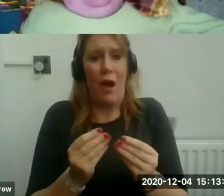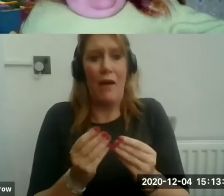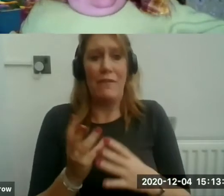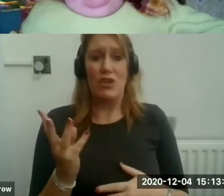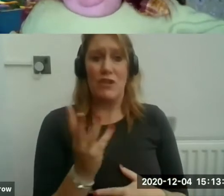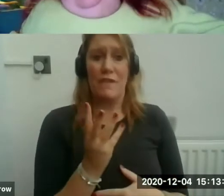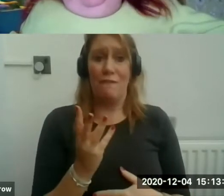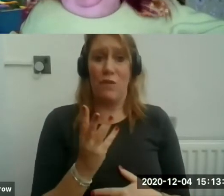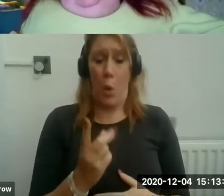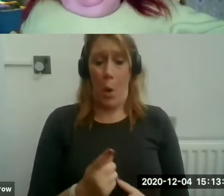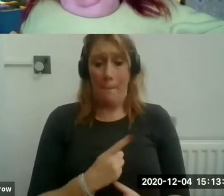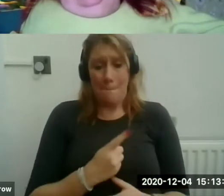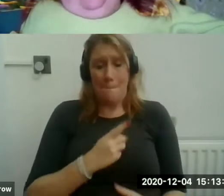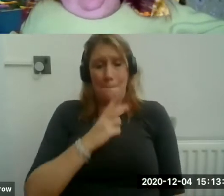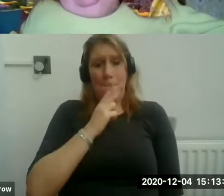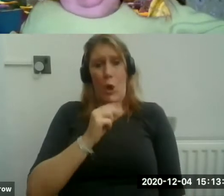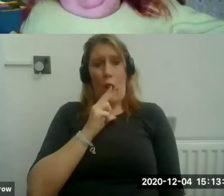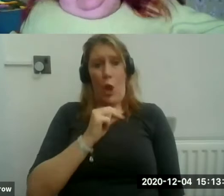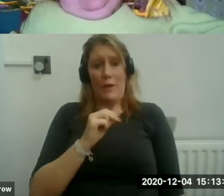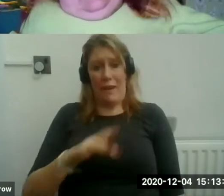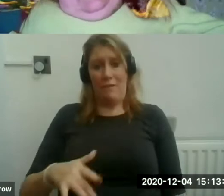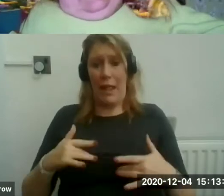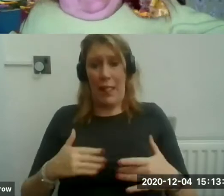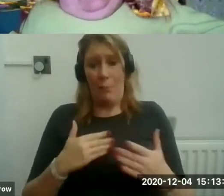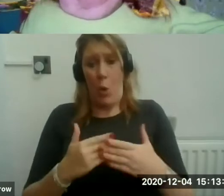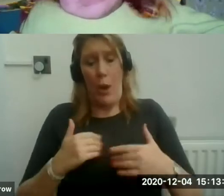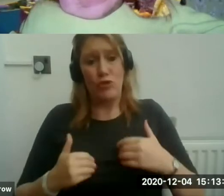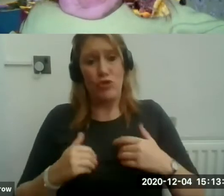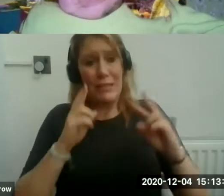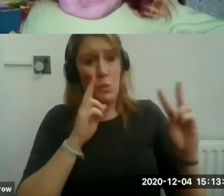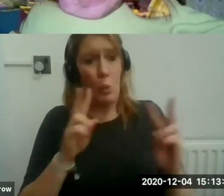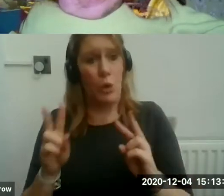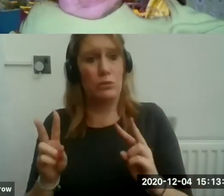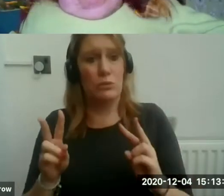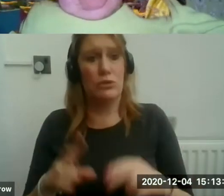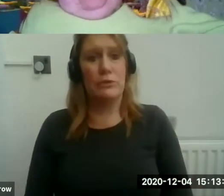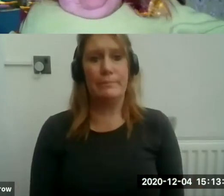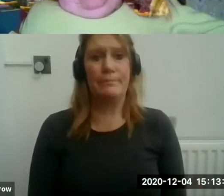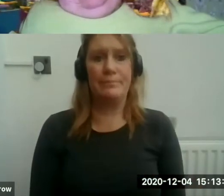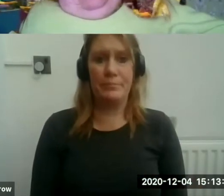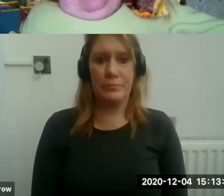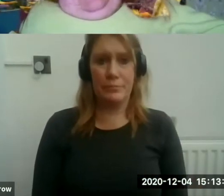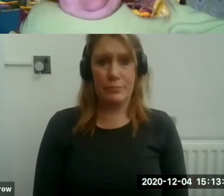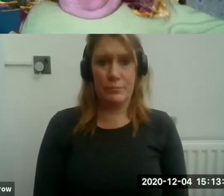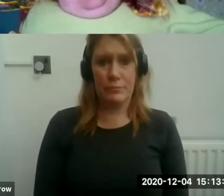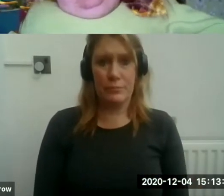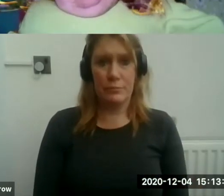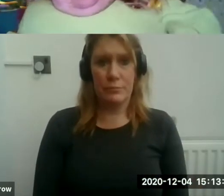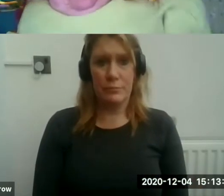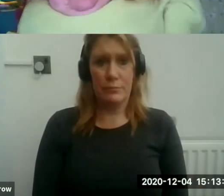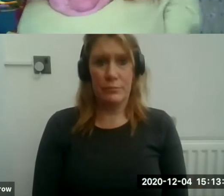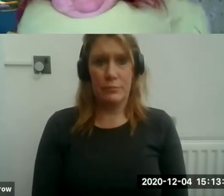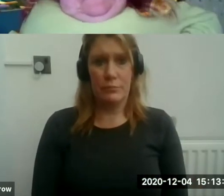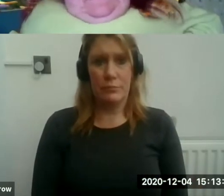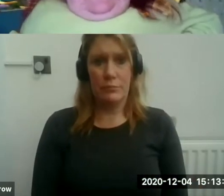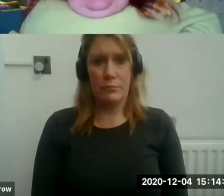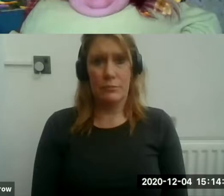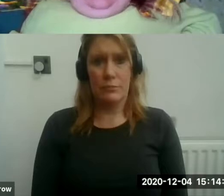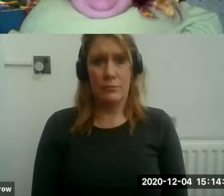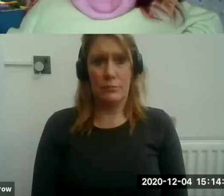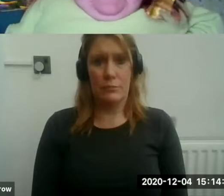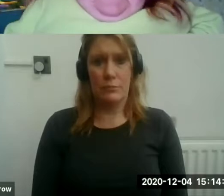much more interesting to watch.